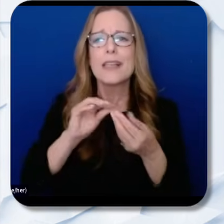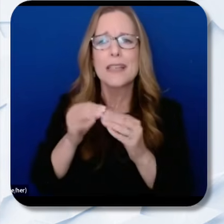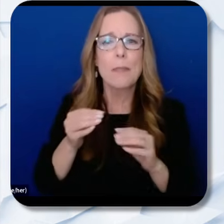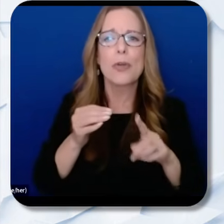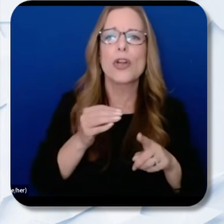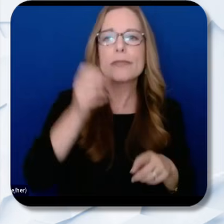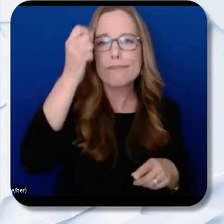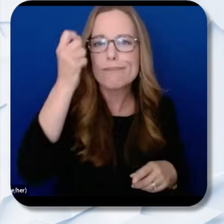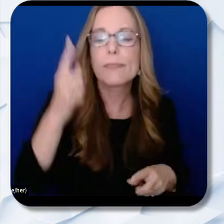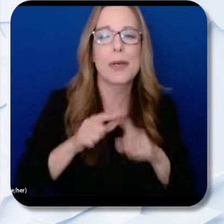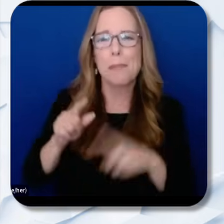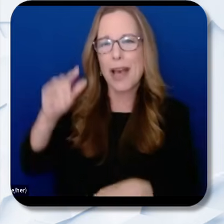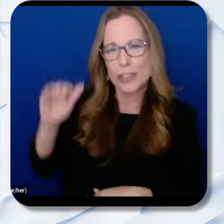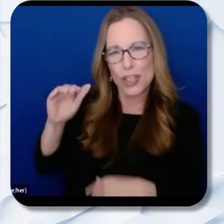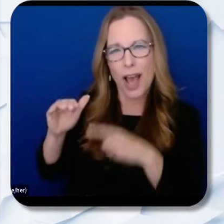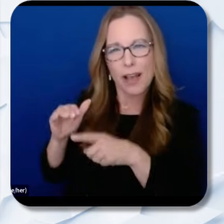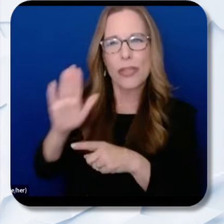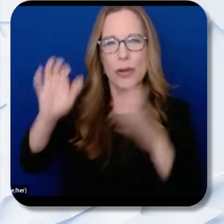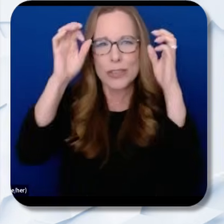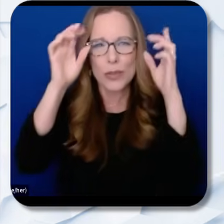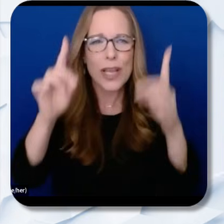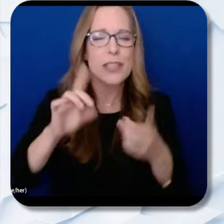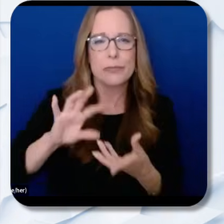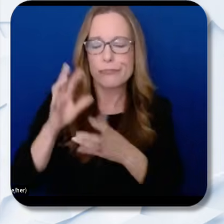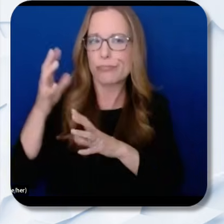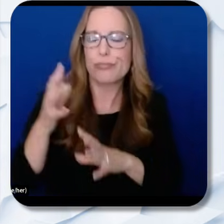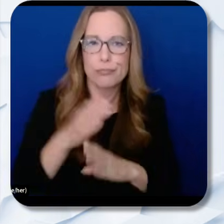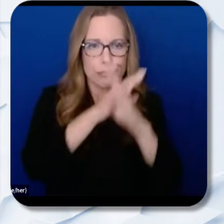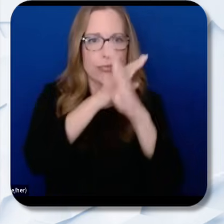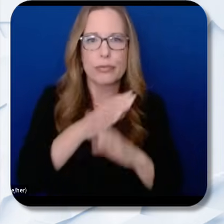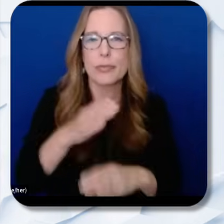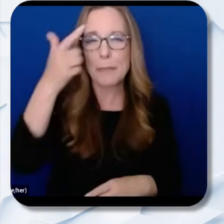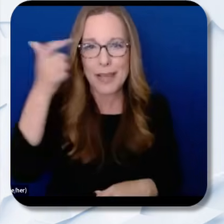I want you to remember that behind every data point is a teacher who noticed a student may